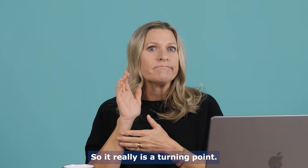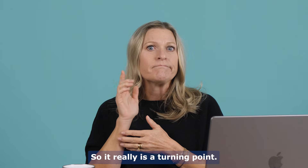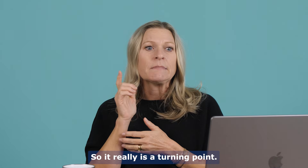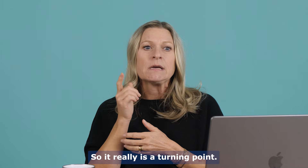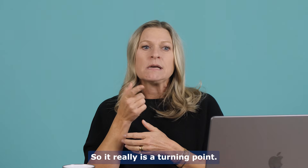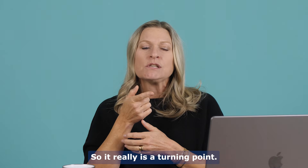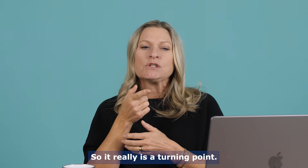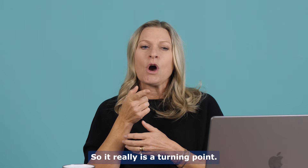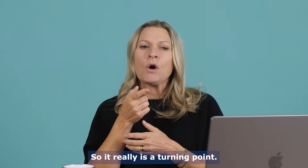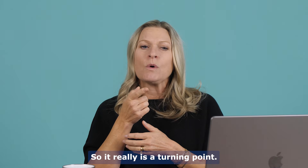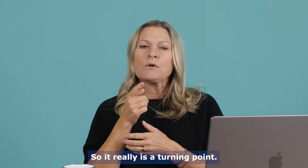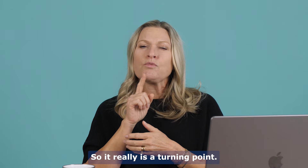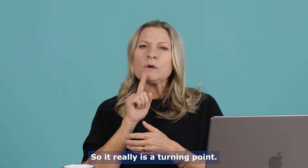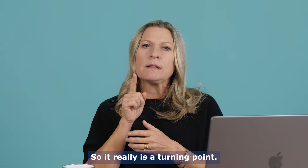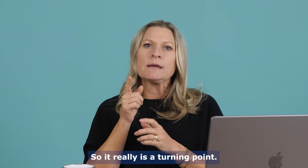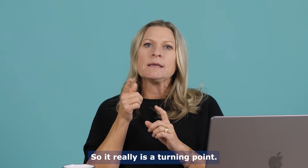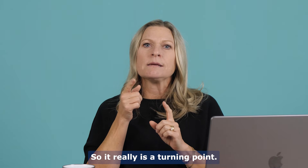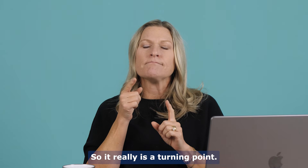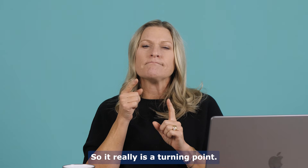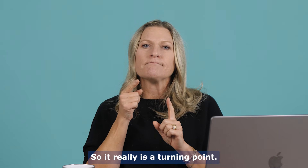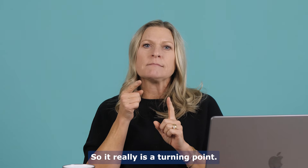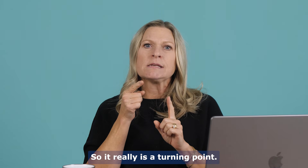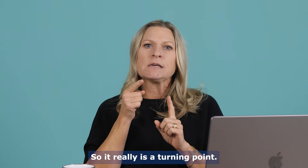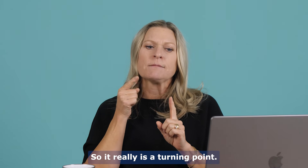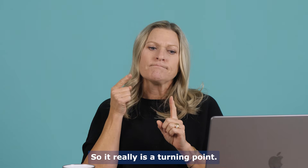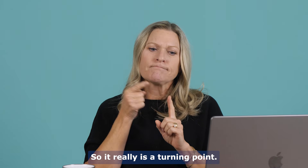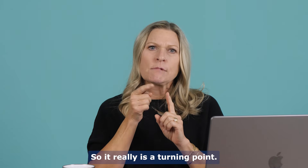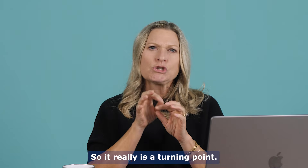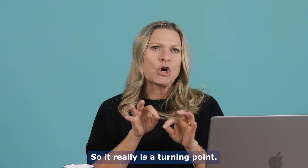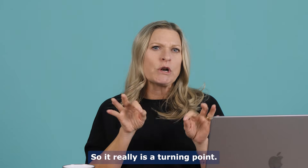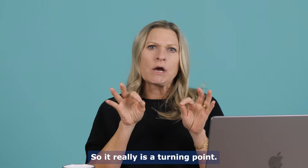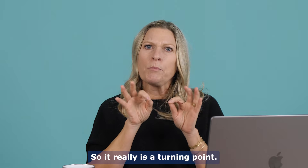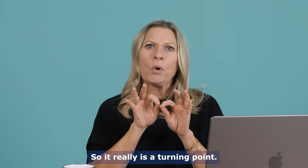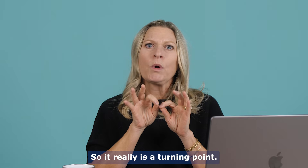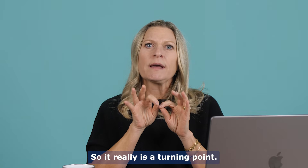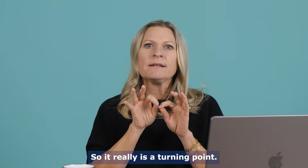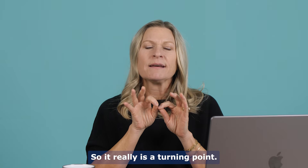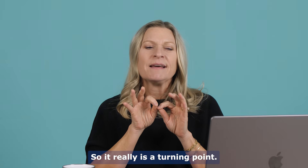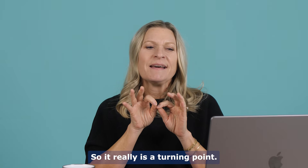So it really is a turning point.